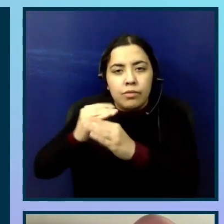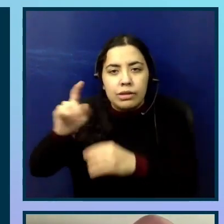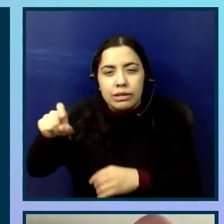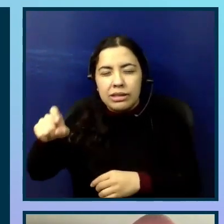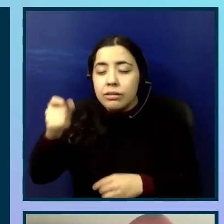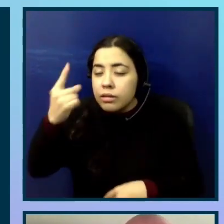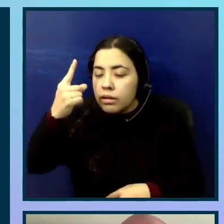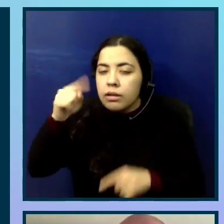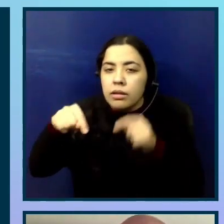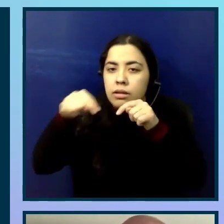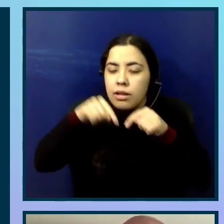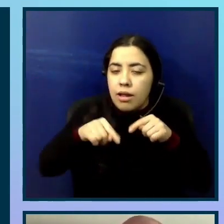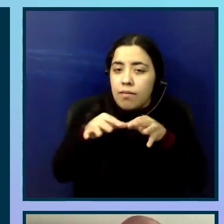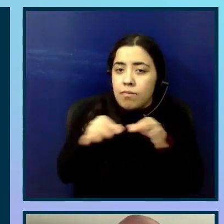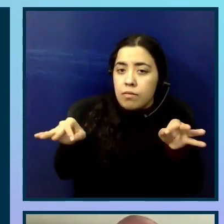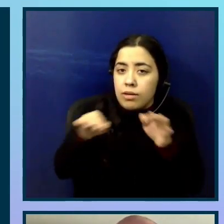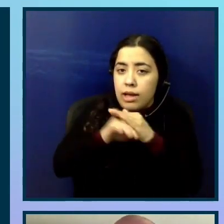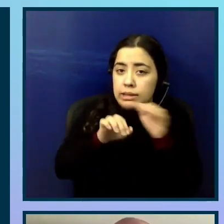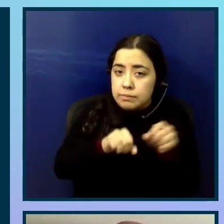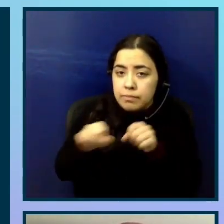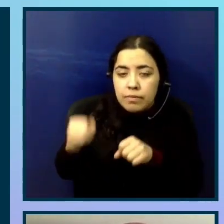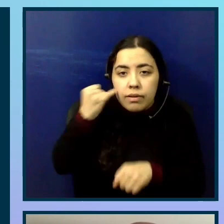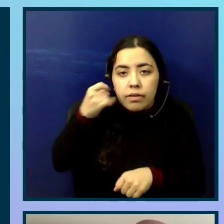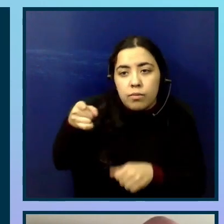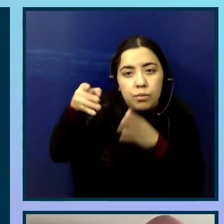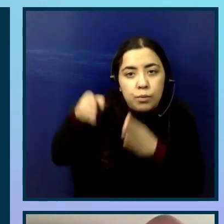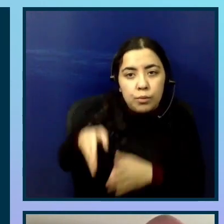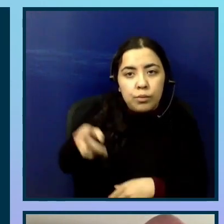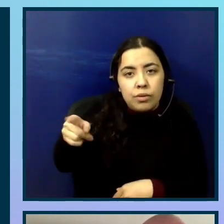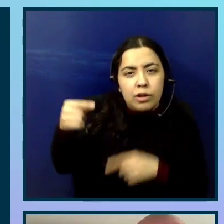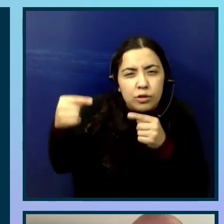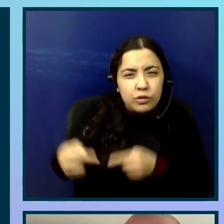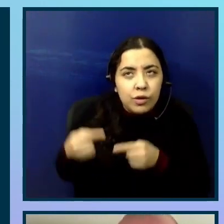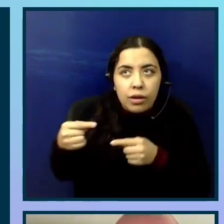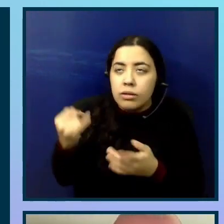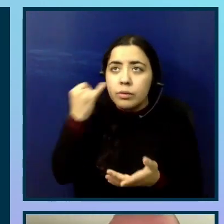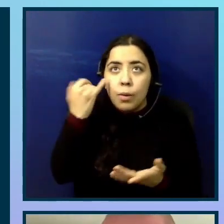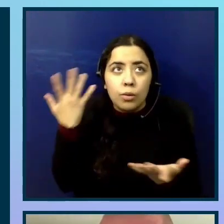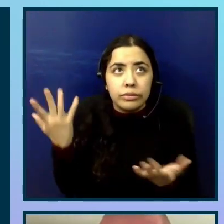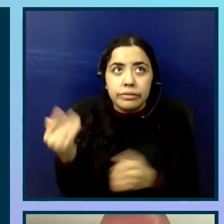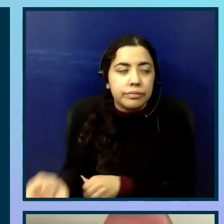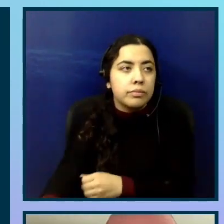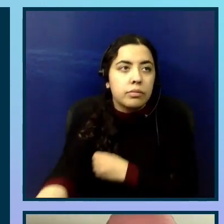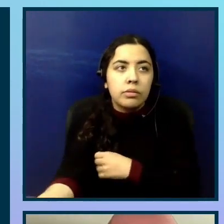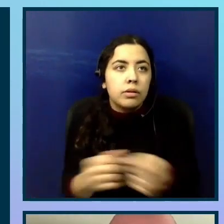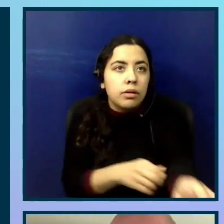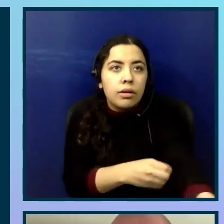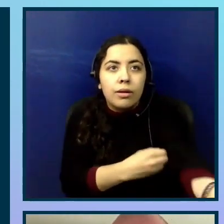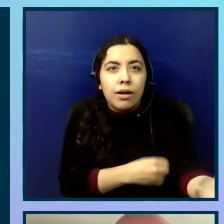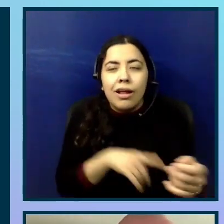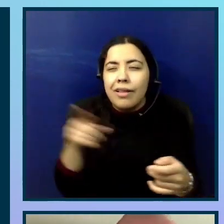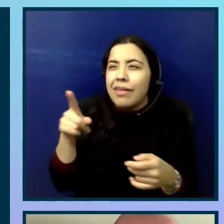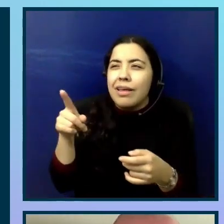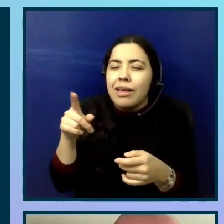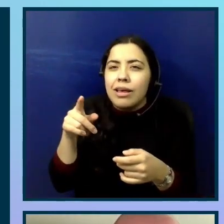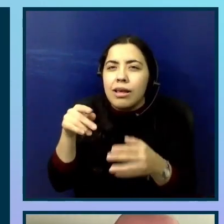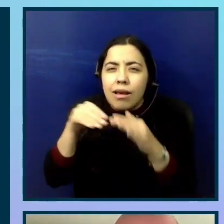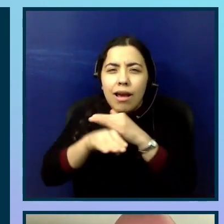if you come across someone struggling with a certain thing around accessing the cost of language, it doesn't mean that they're dyslexic.